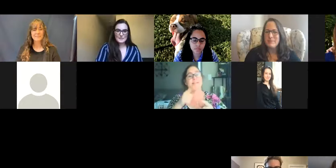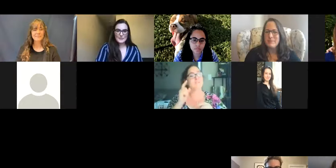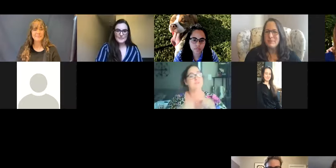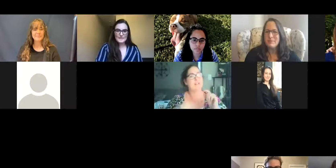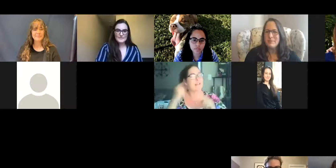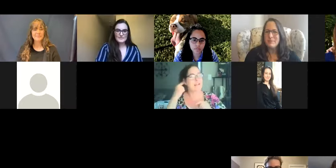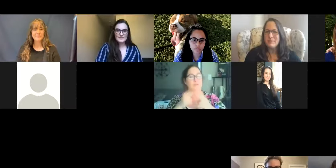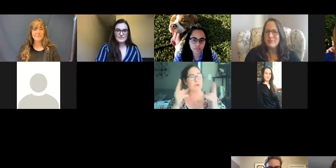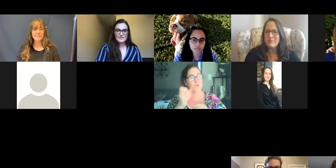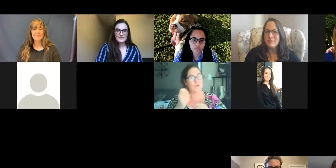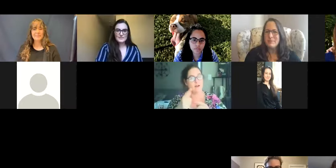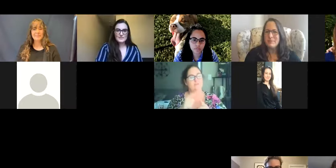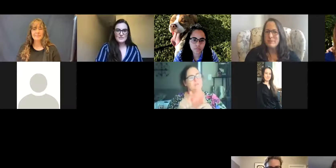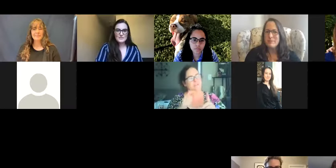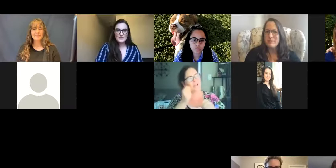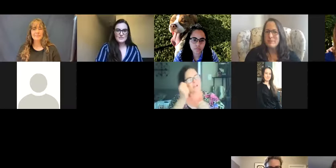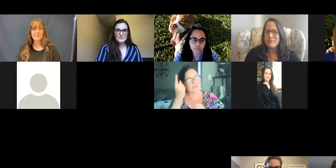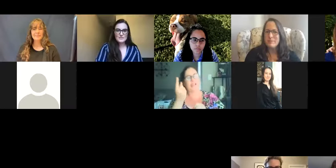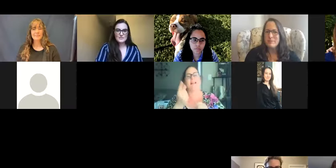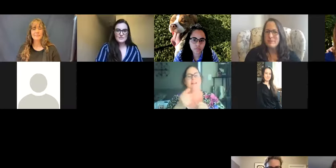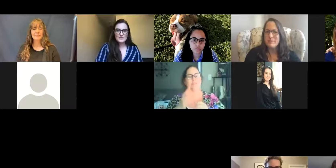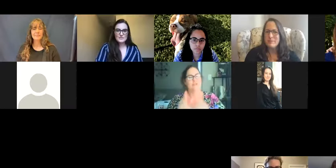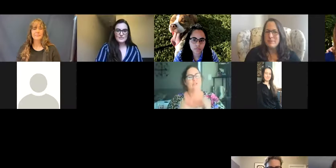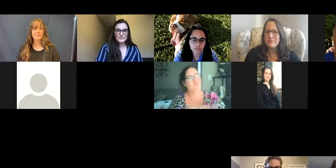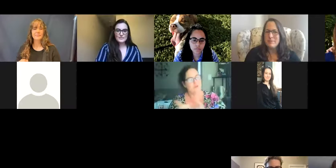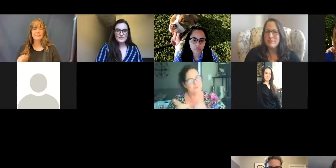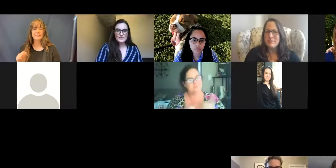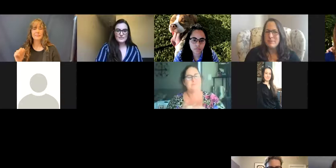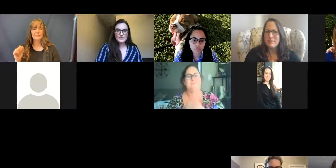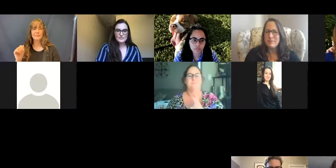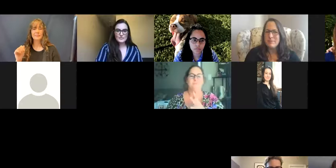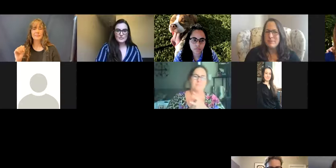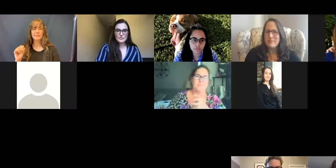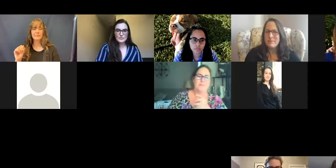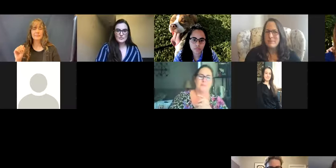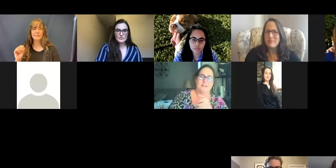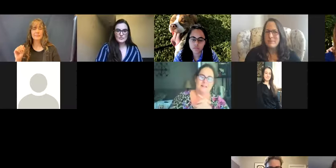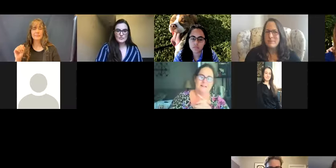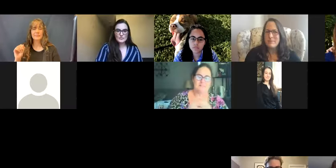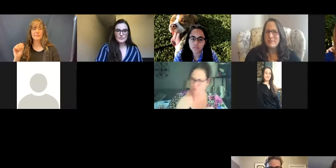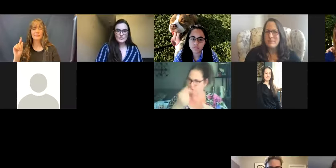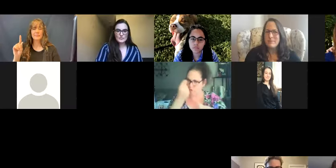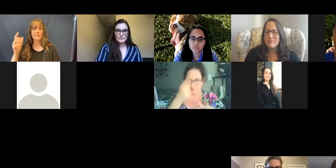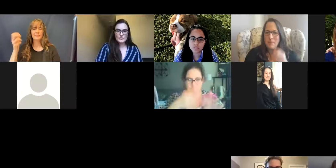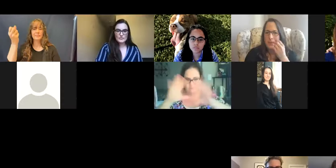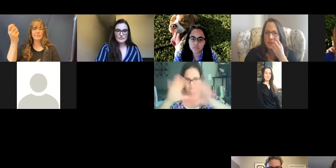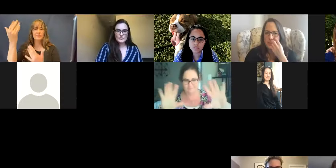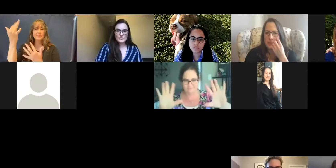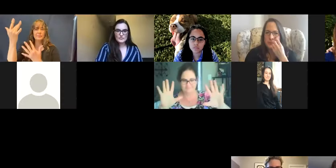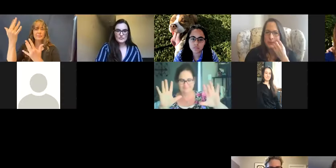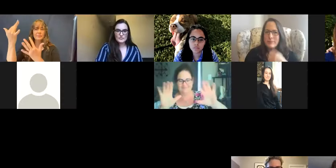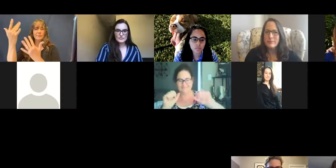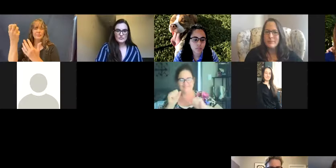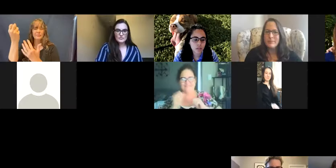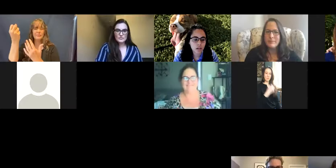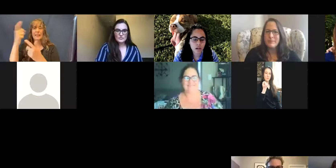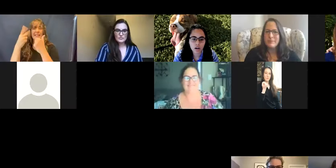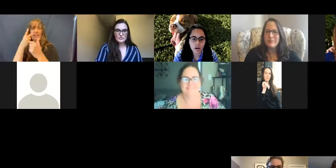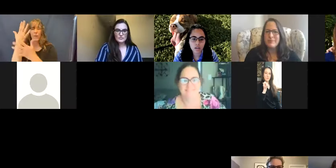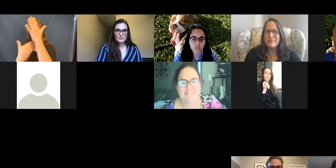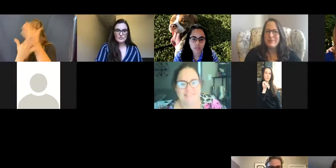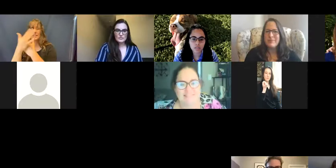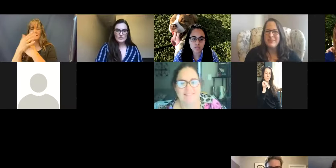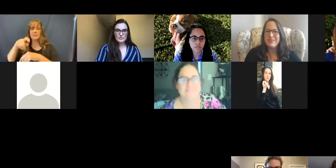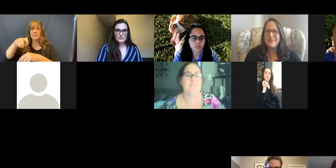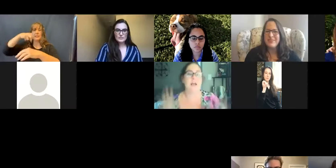I'm sorry, this is the interpreter. We are unable to see her hands at all. Hold